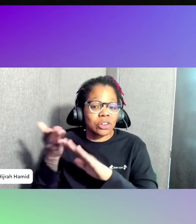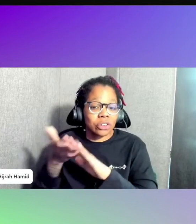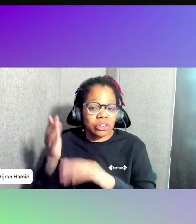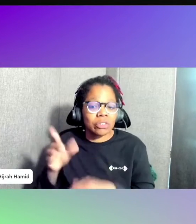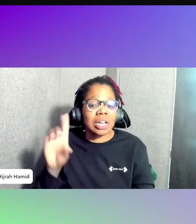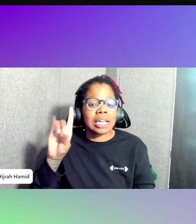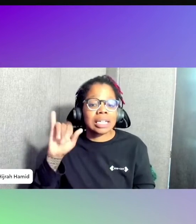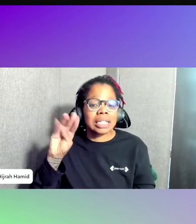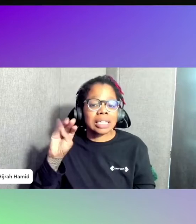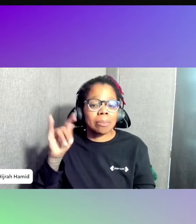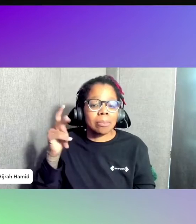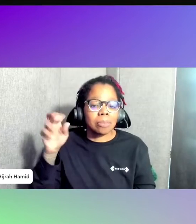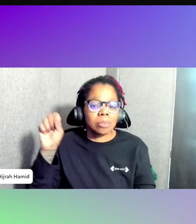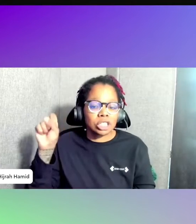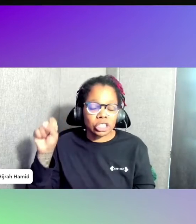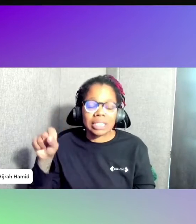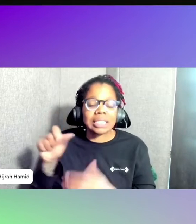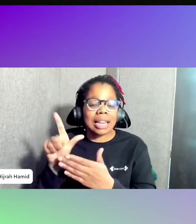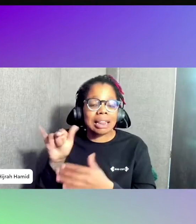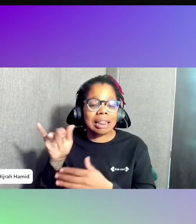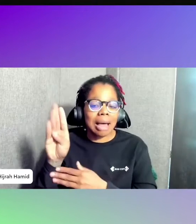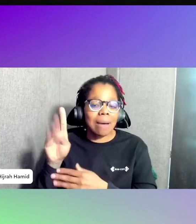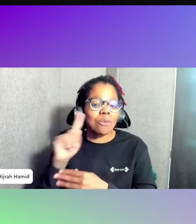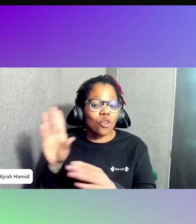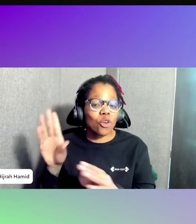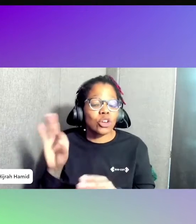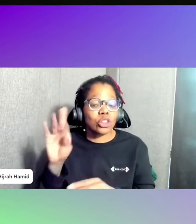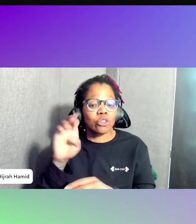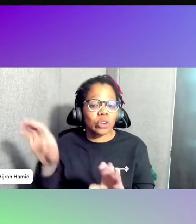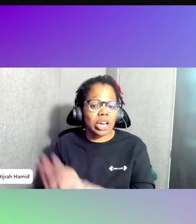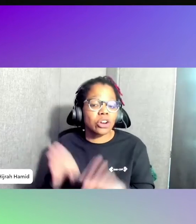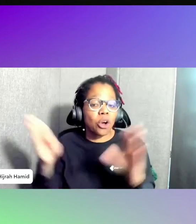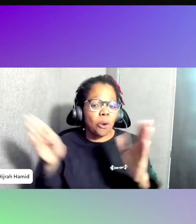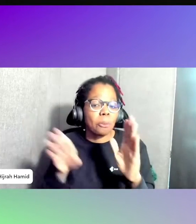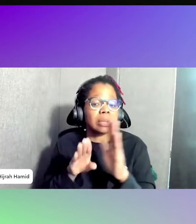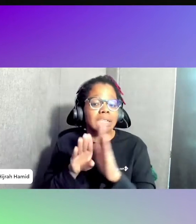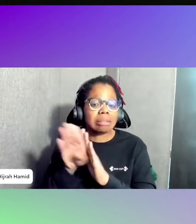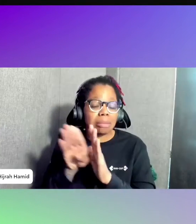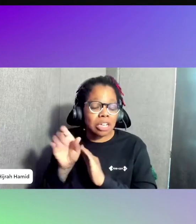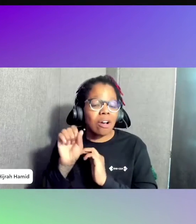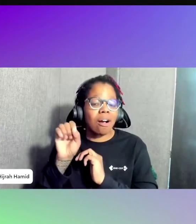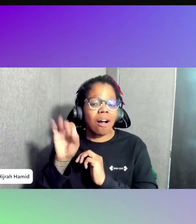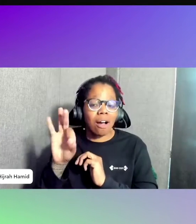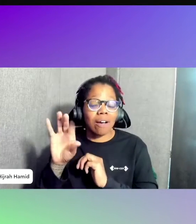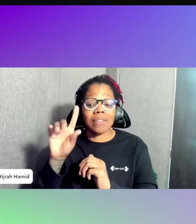technology at the new York public library, where I founded and run the lab for